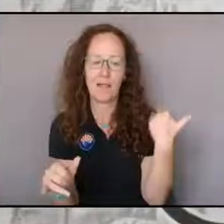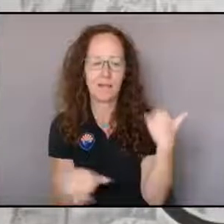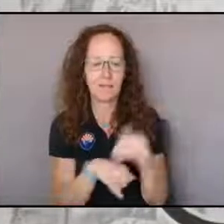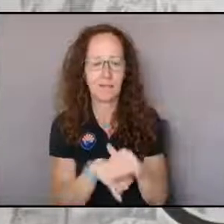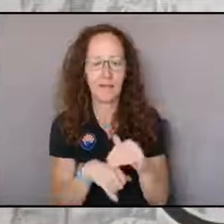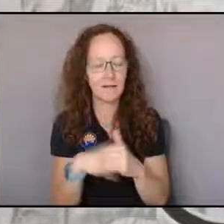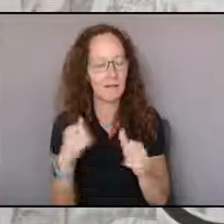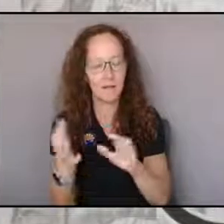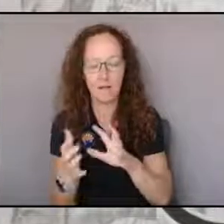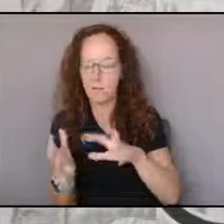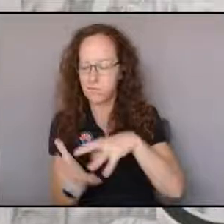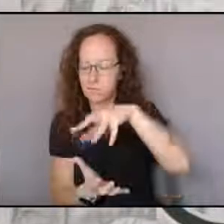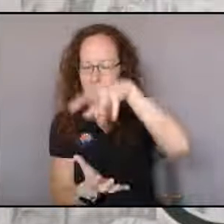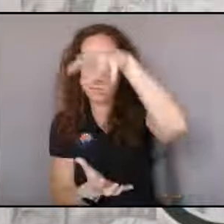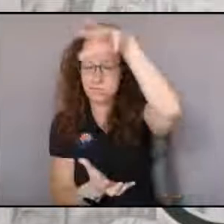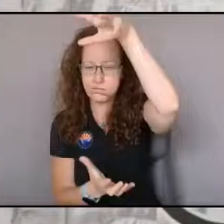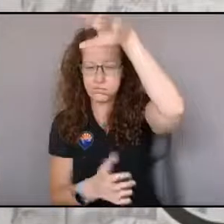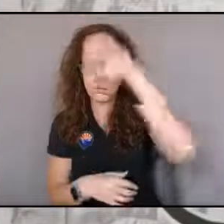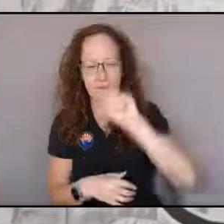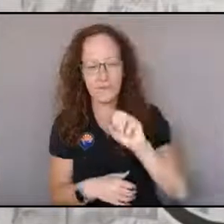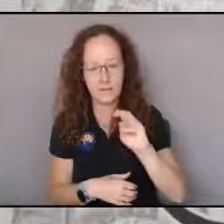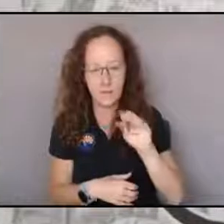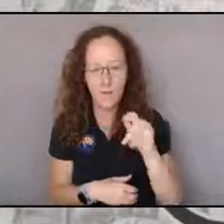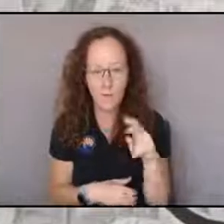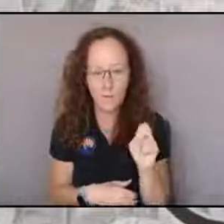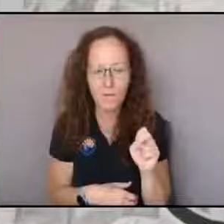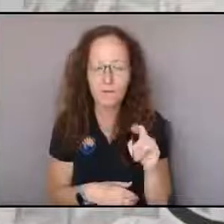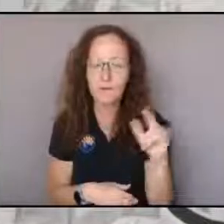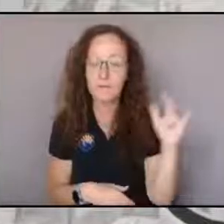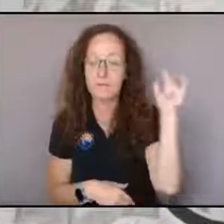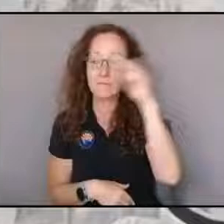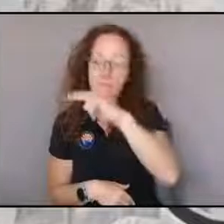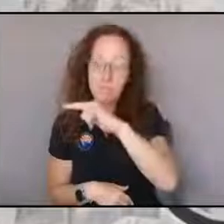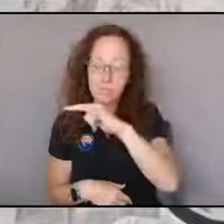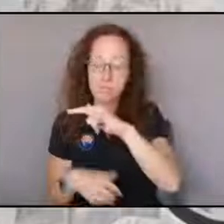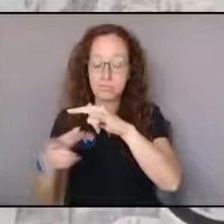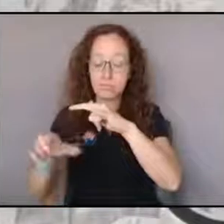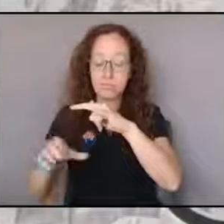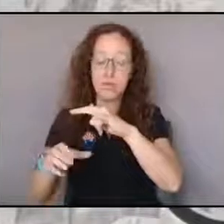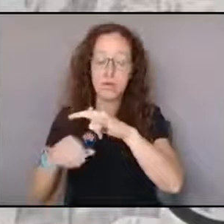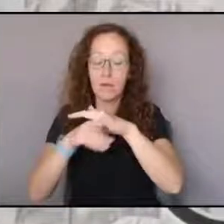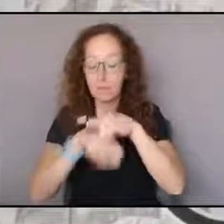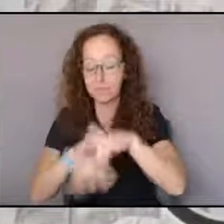IT IS PUTTING UP A LOT OF SMOKE IN THERE. WE HAD AIRCRAFT HITTING IT AND HOLDING THIS SOUTH SIDE